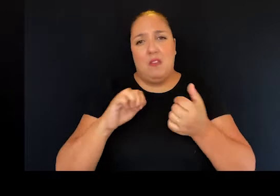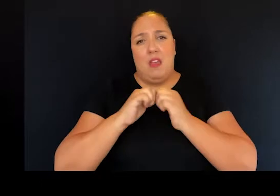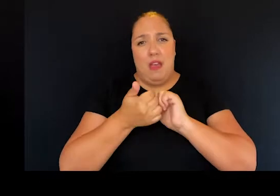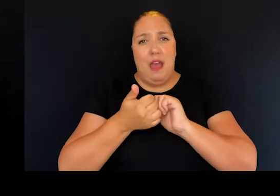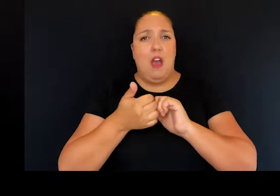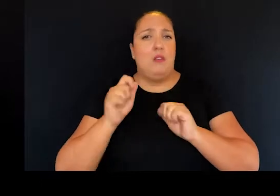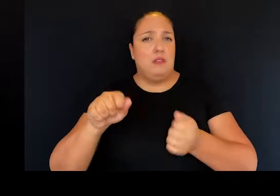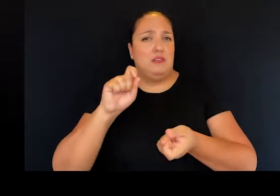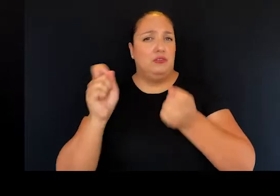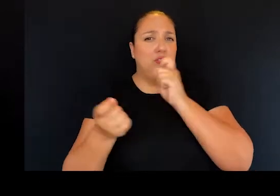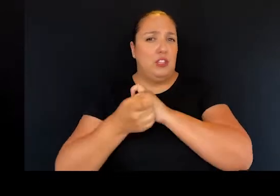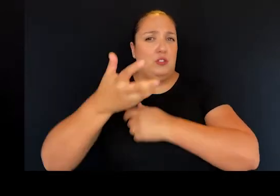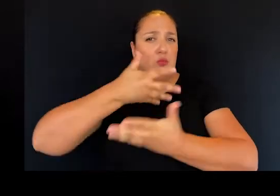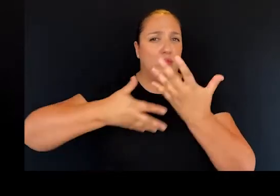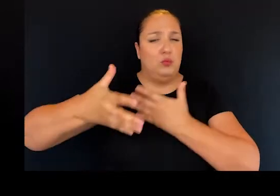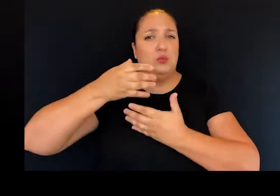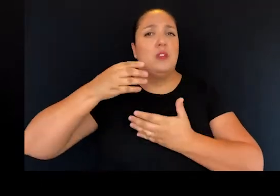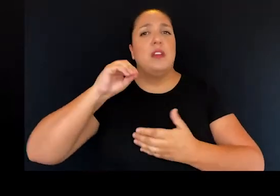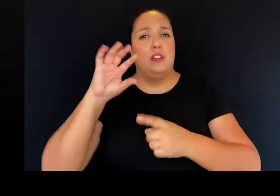Erica, Nancy, thank you so much for joining us today.